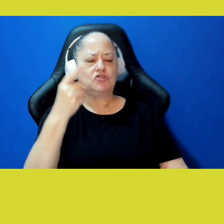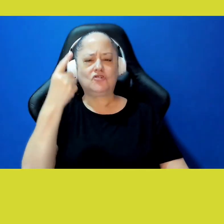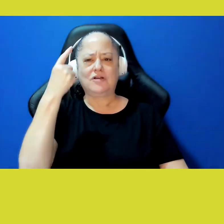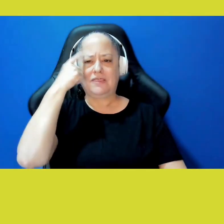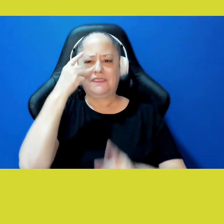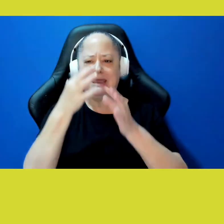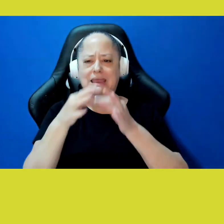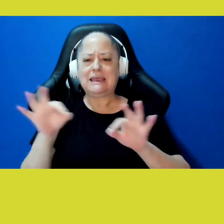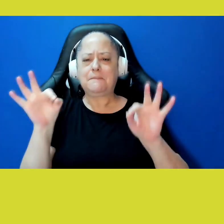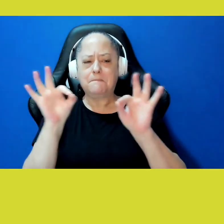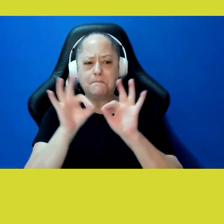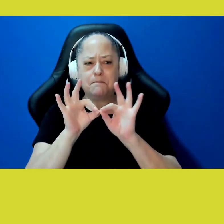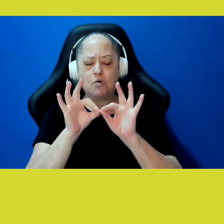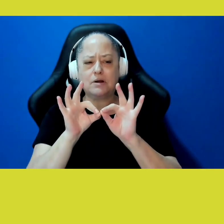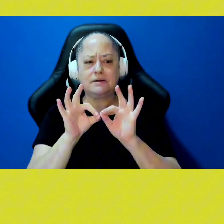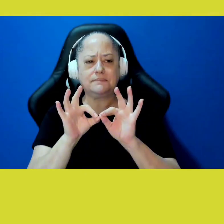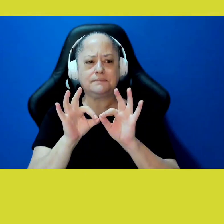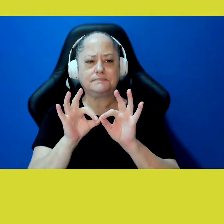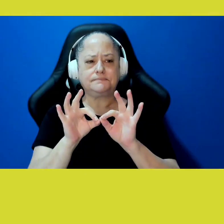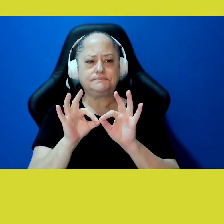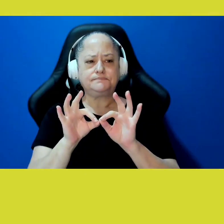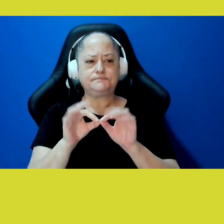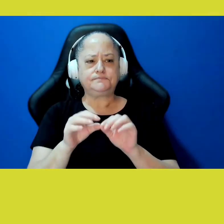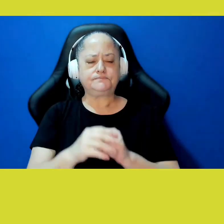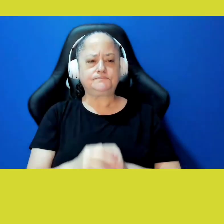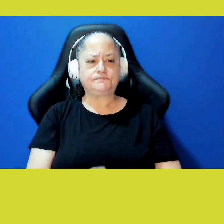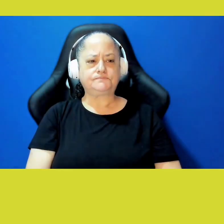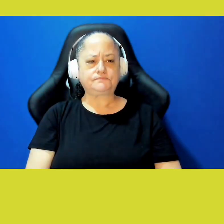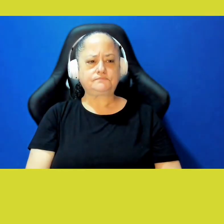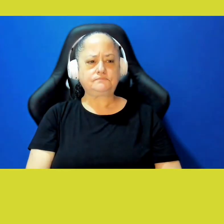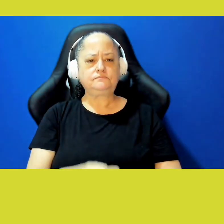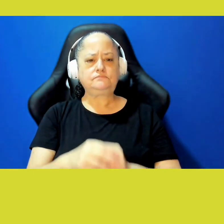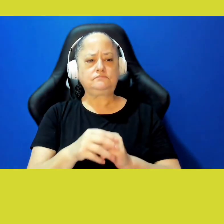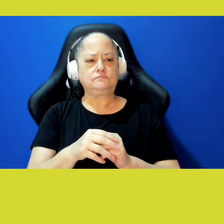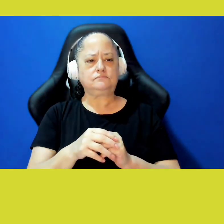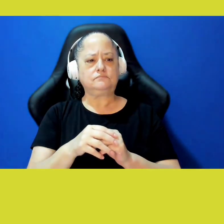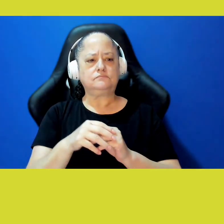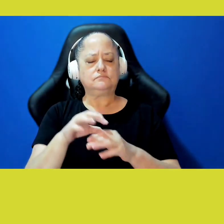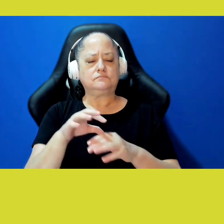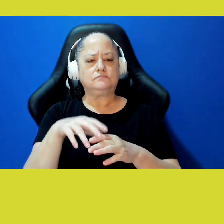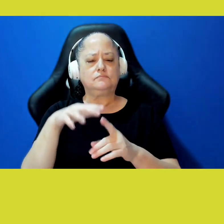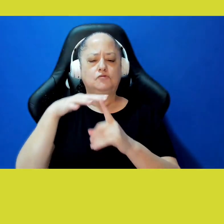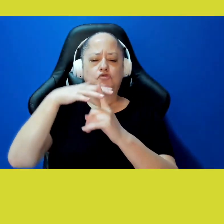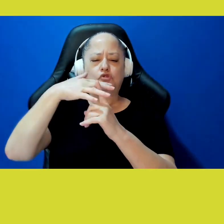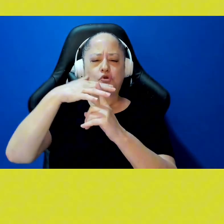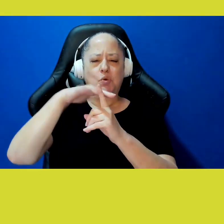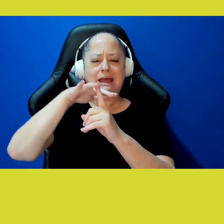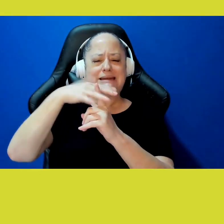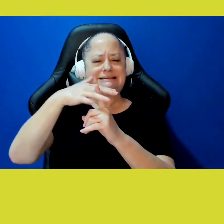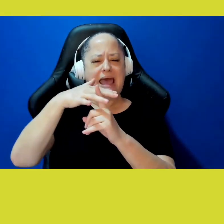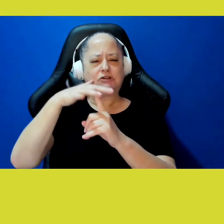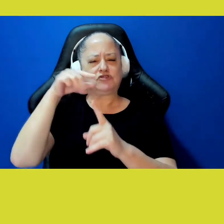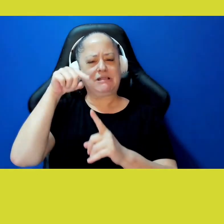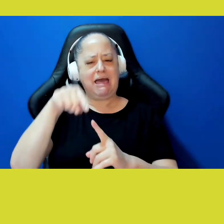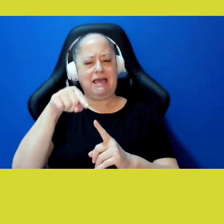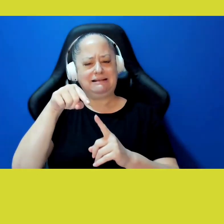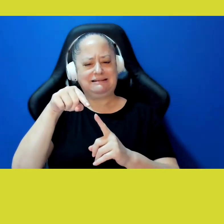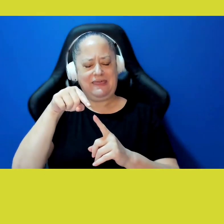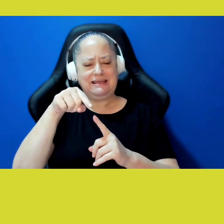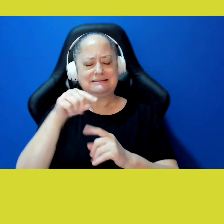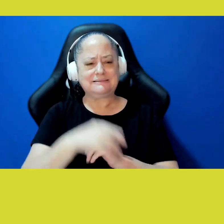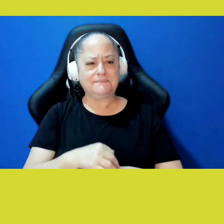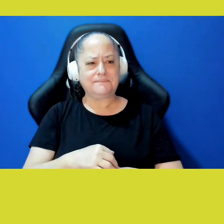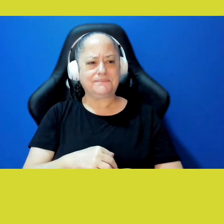to contextualize all of this in, you know,